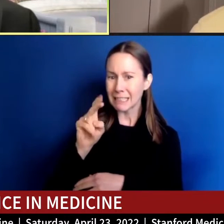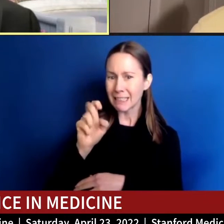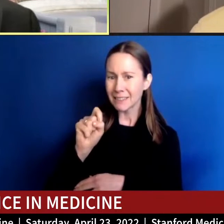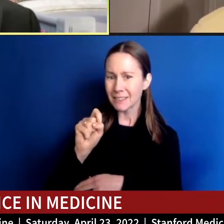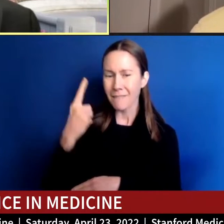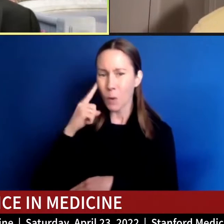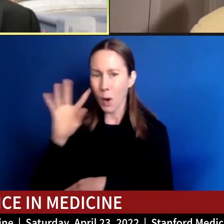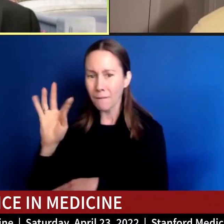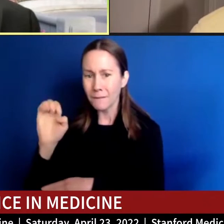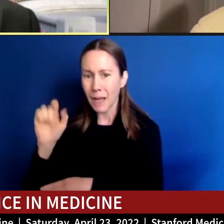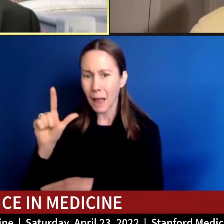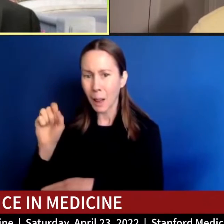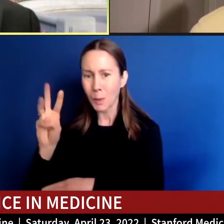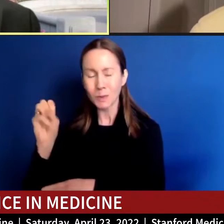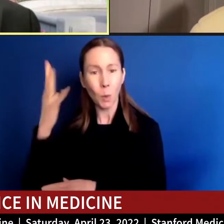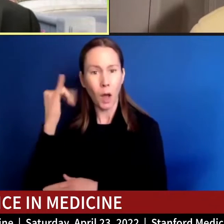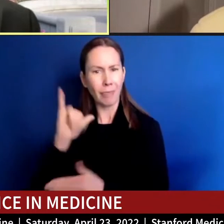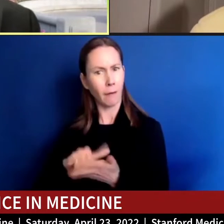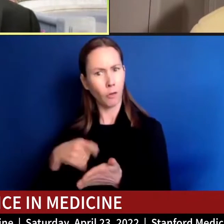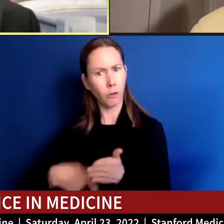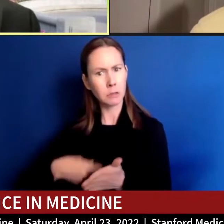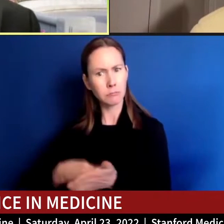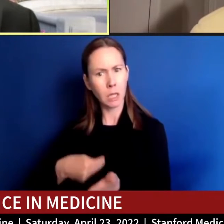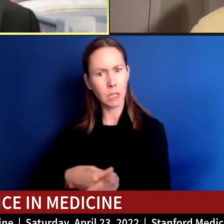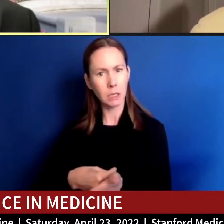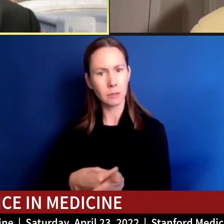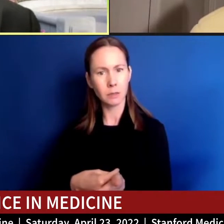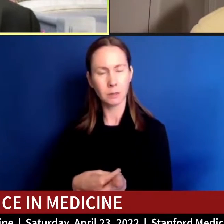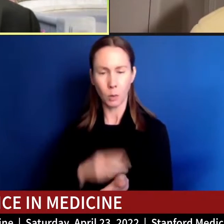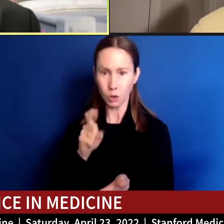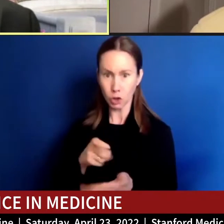And so rather than improving staffing, which is totally within our control,